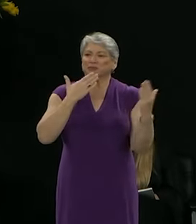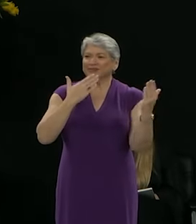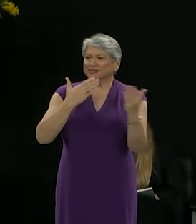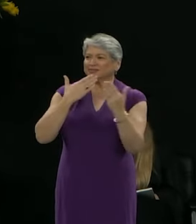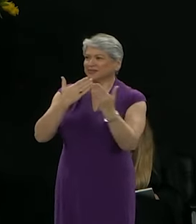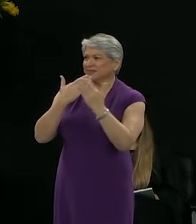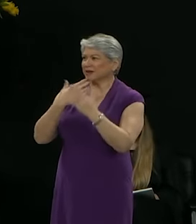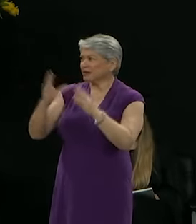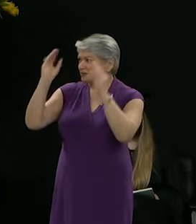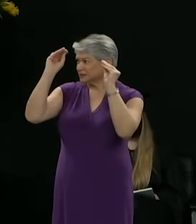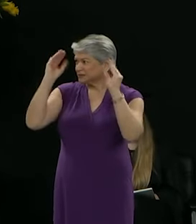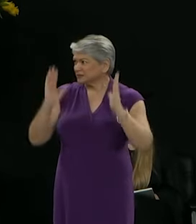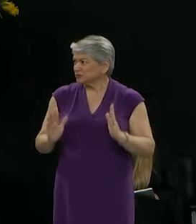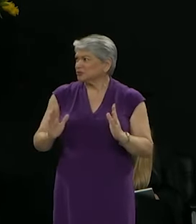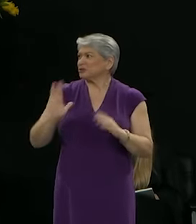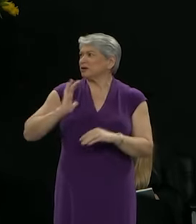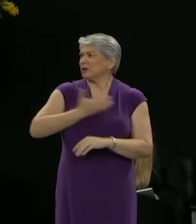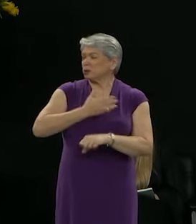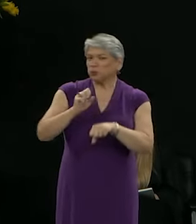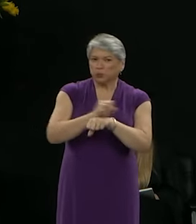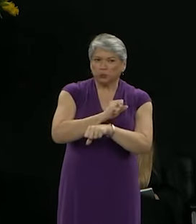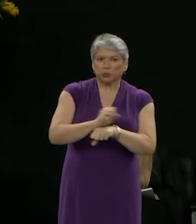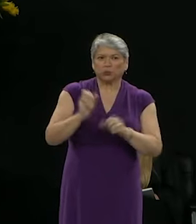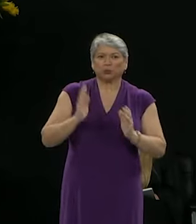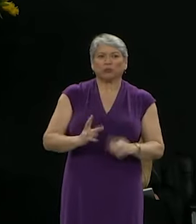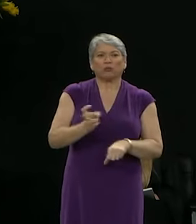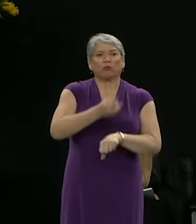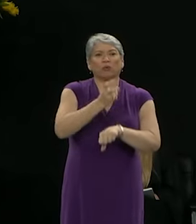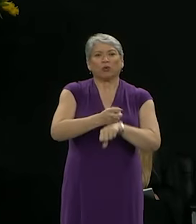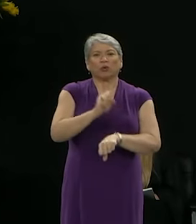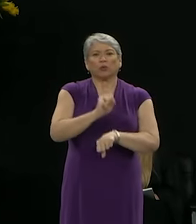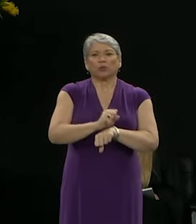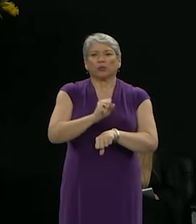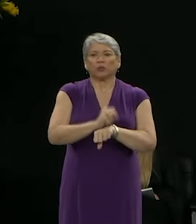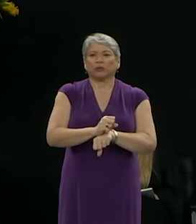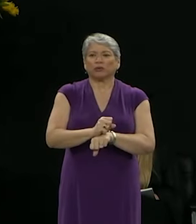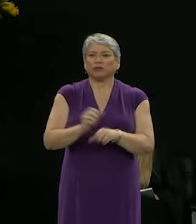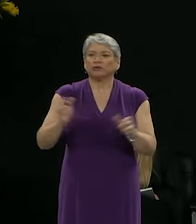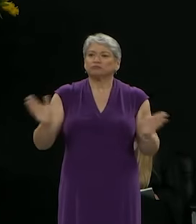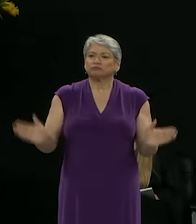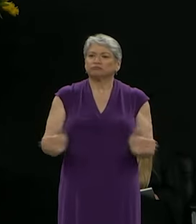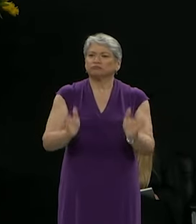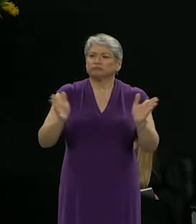for their hard work to continue educating our students in a year like no other.